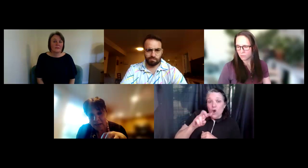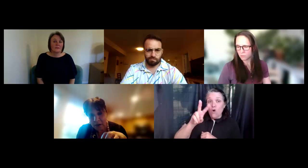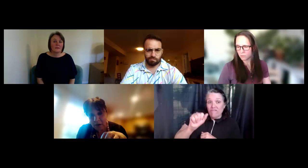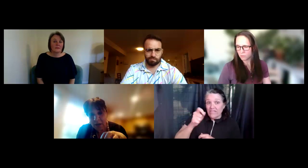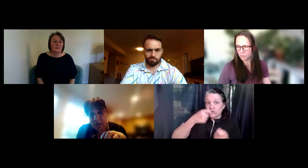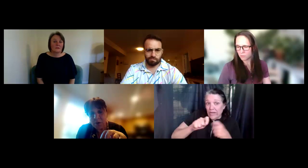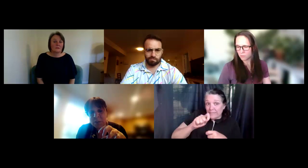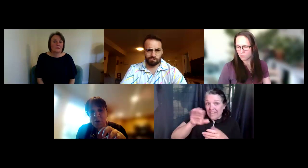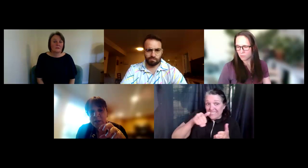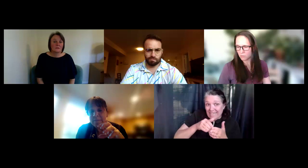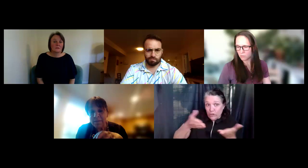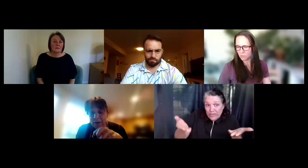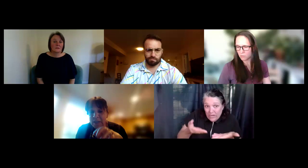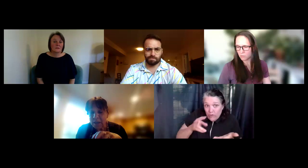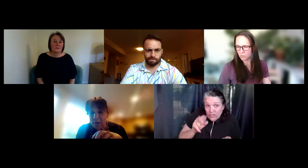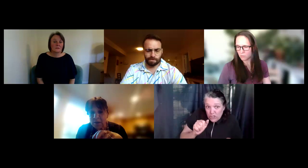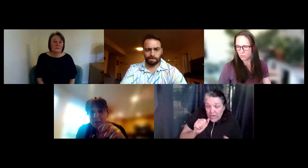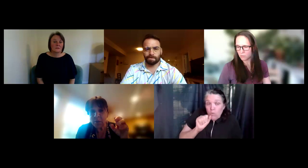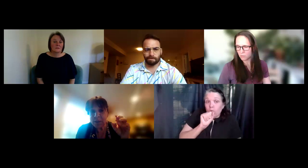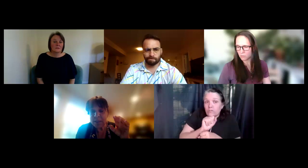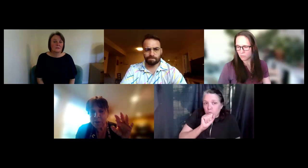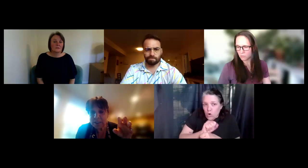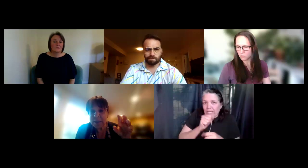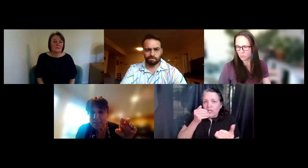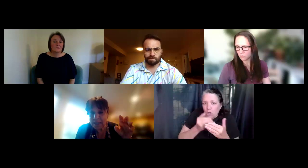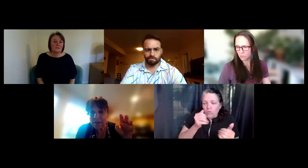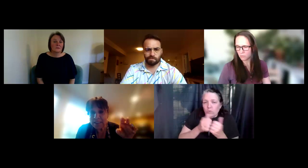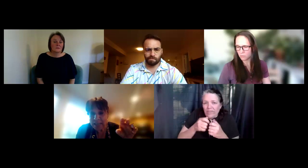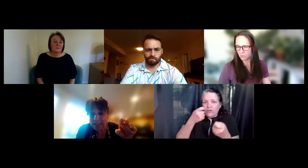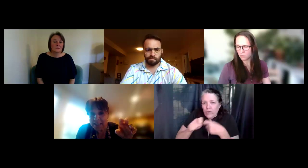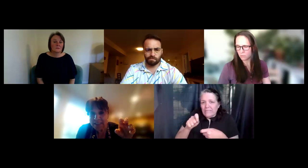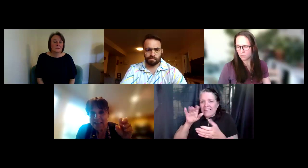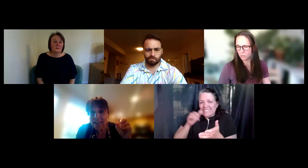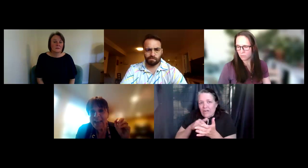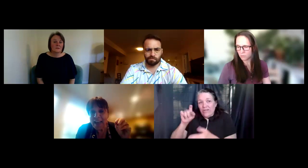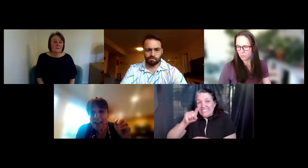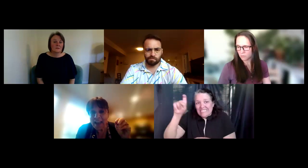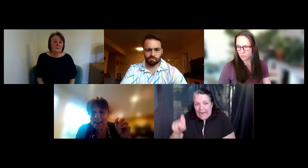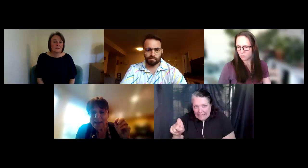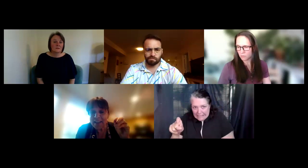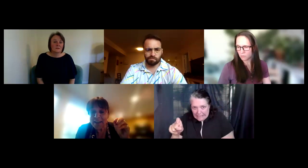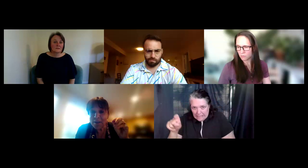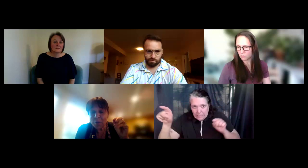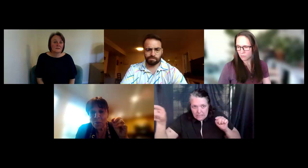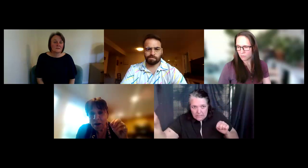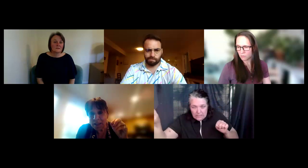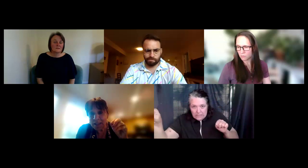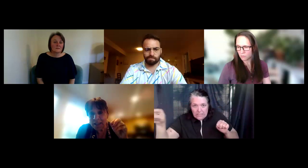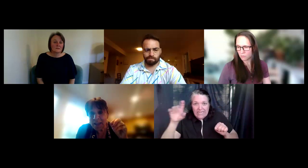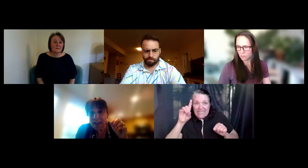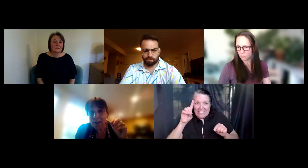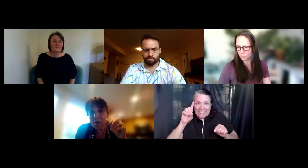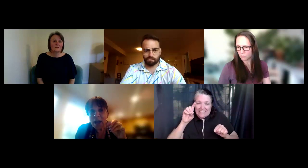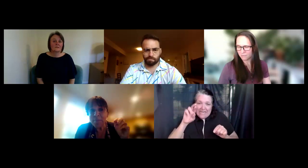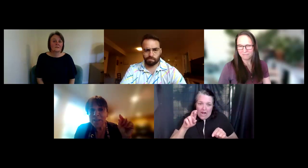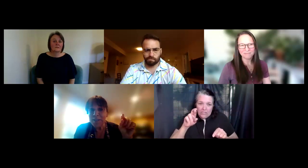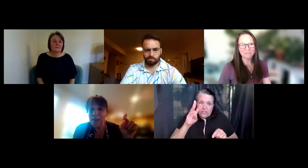here was working very close with the transplant center in Texas and Dr. Wally who happened to do